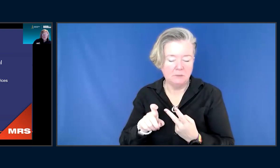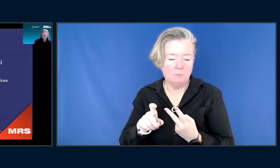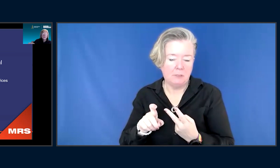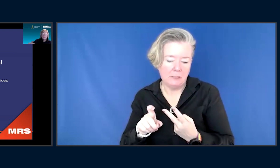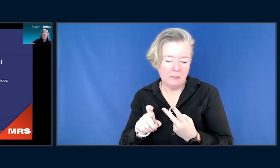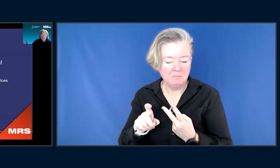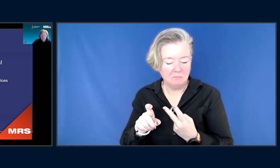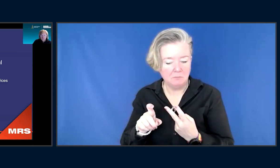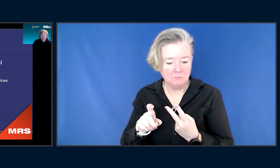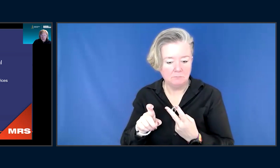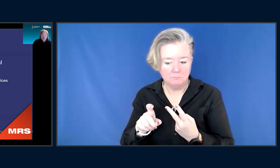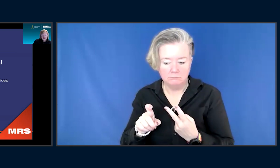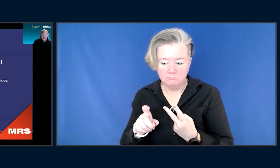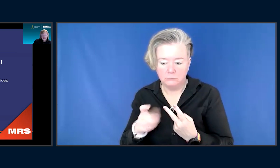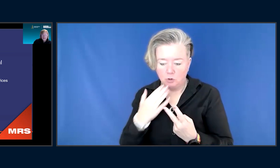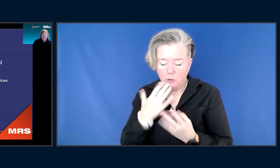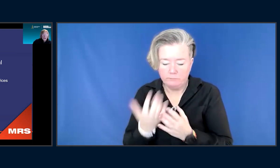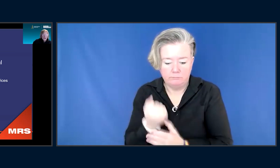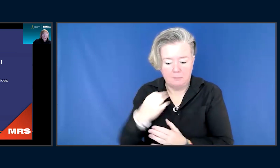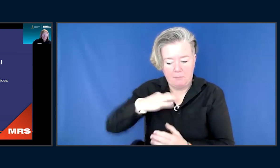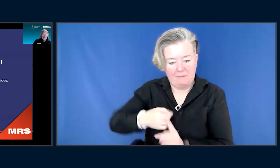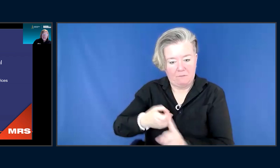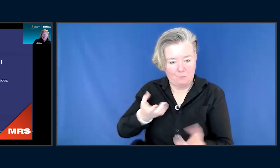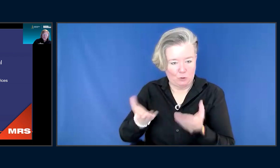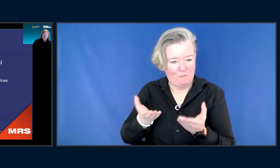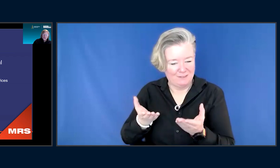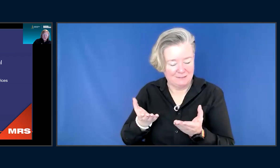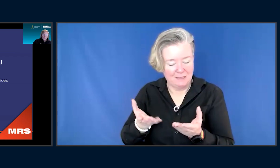They have to be feasible to benefit from VR services.